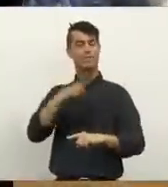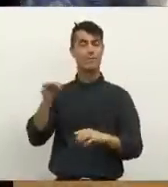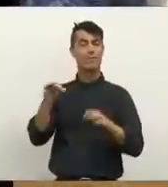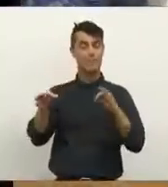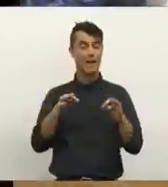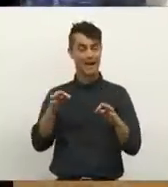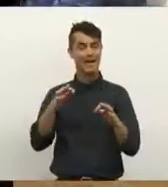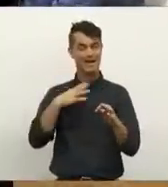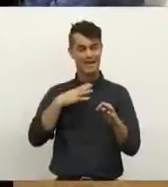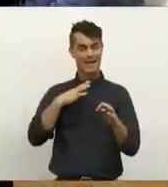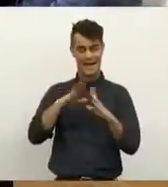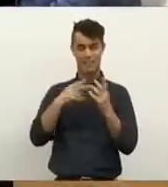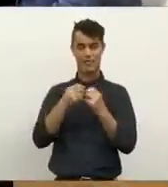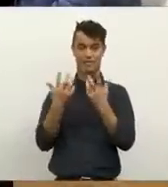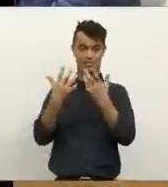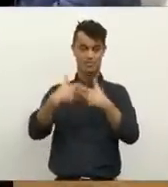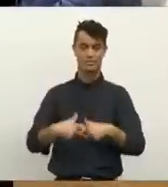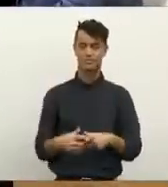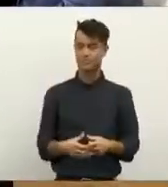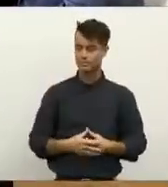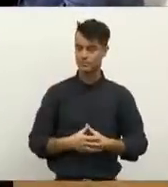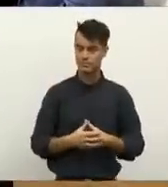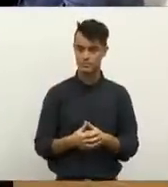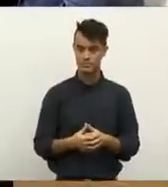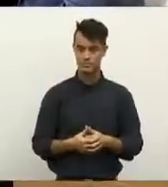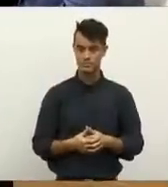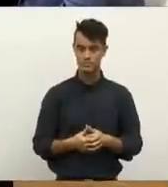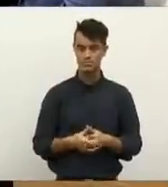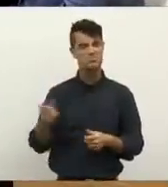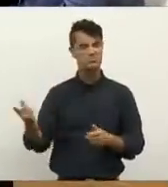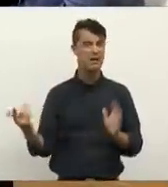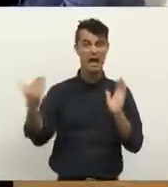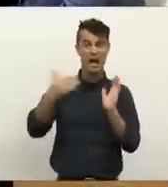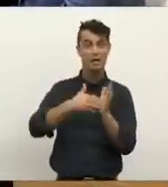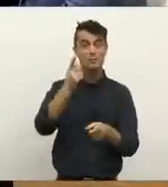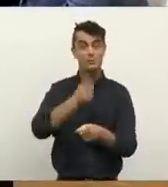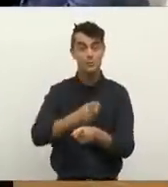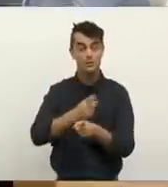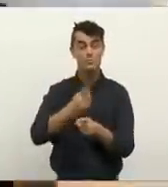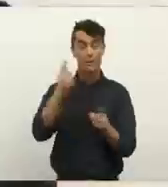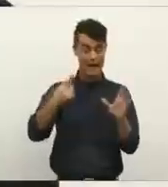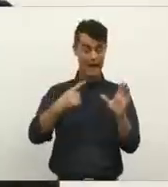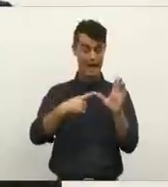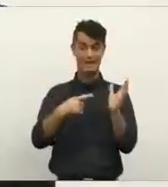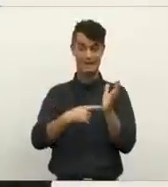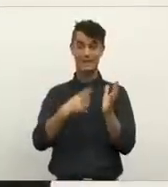I think that's what we're finding a lot is AT is crucial, absolutely, but it's part of the bigger plan,